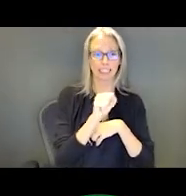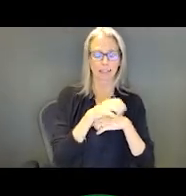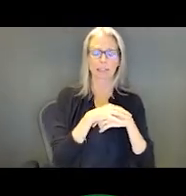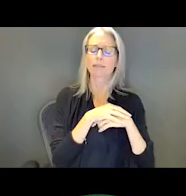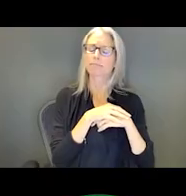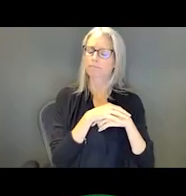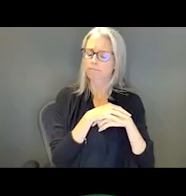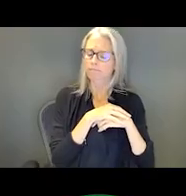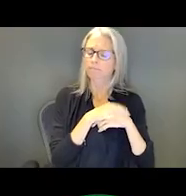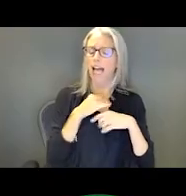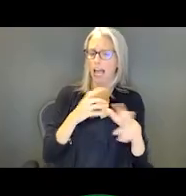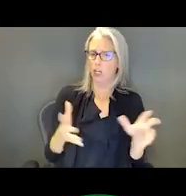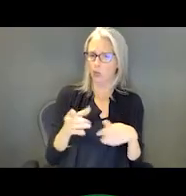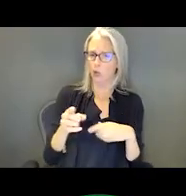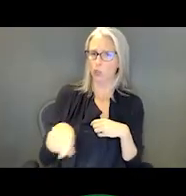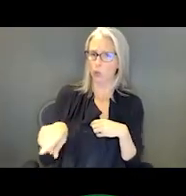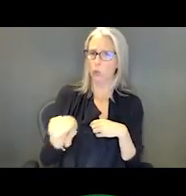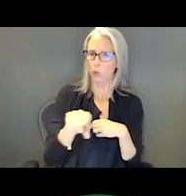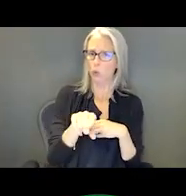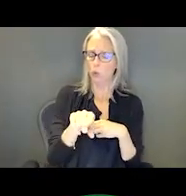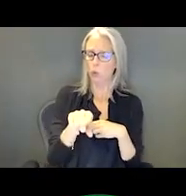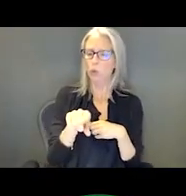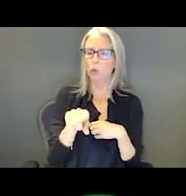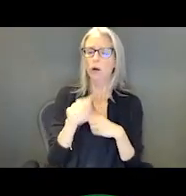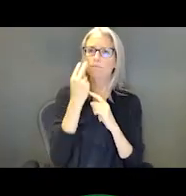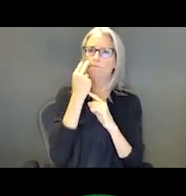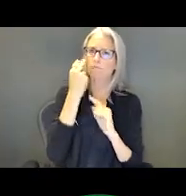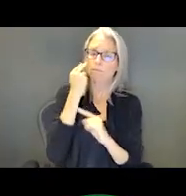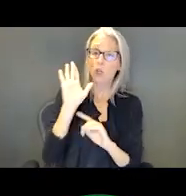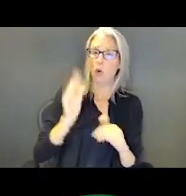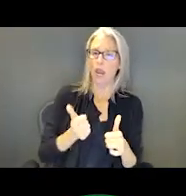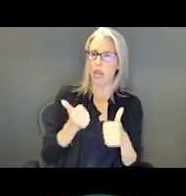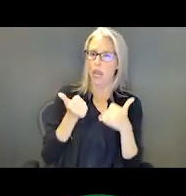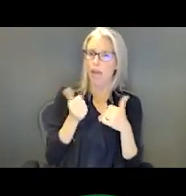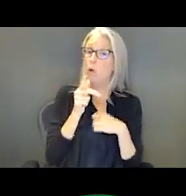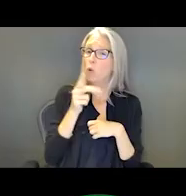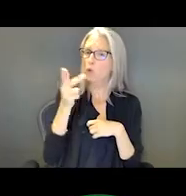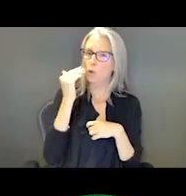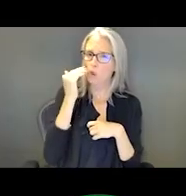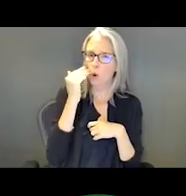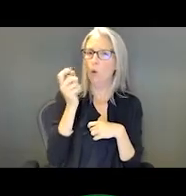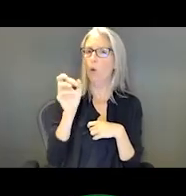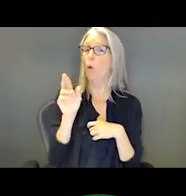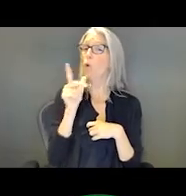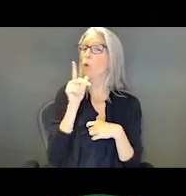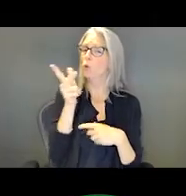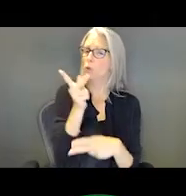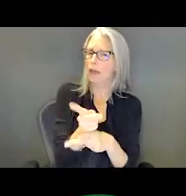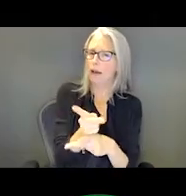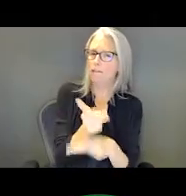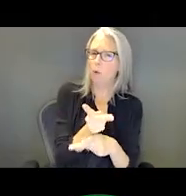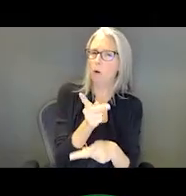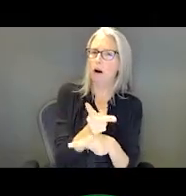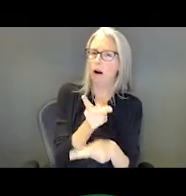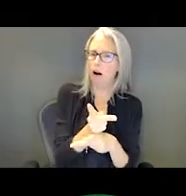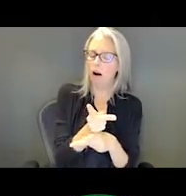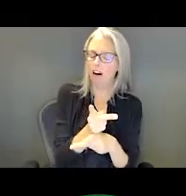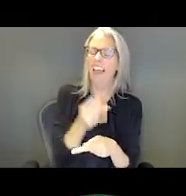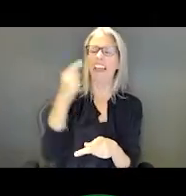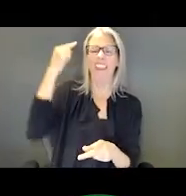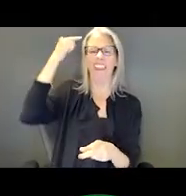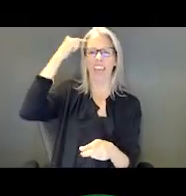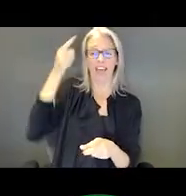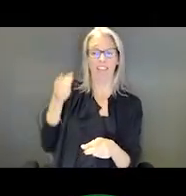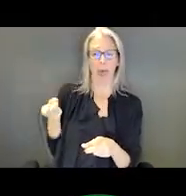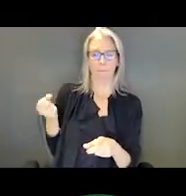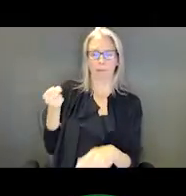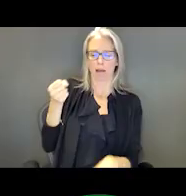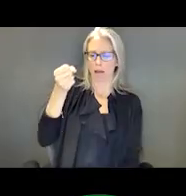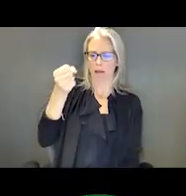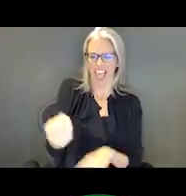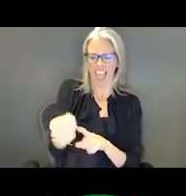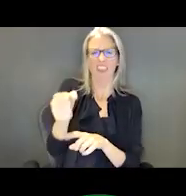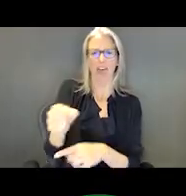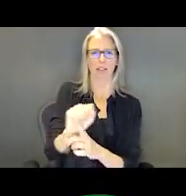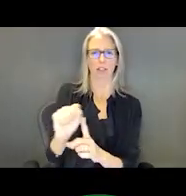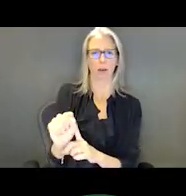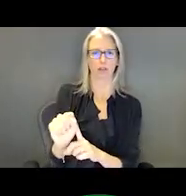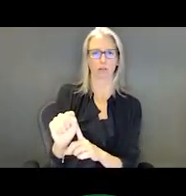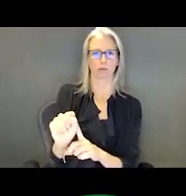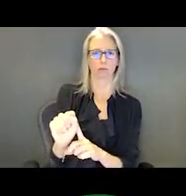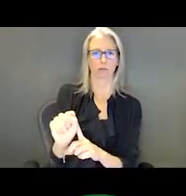That you can do these modifications and improvements for. So that you can personalize the work